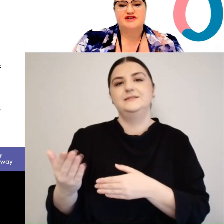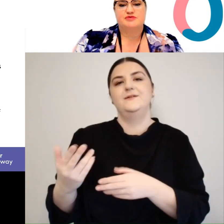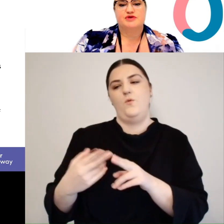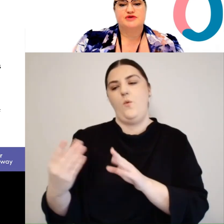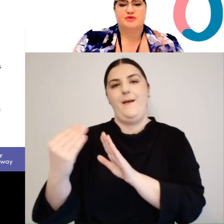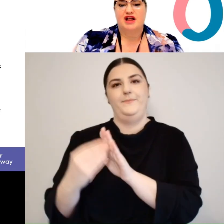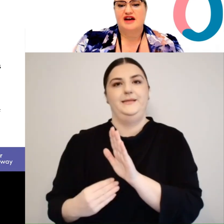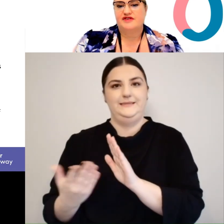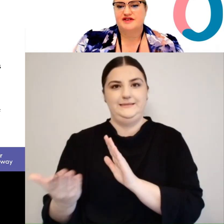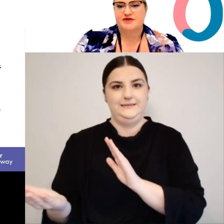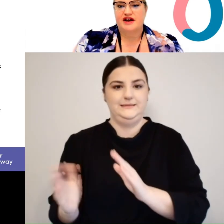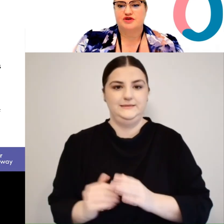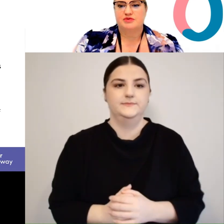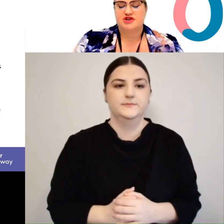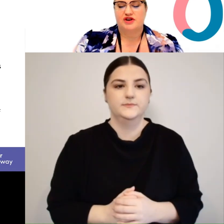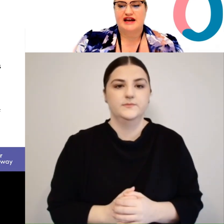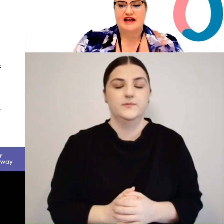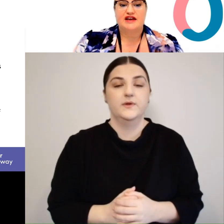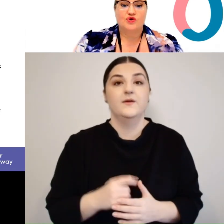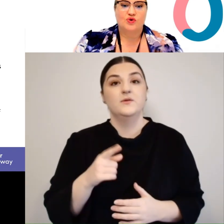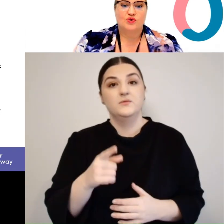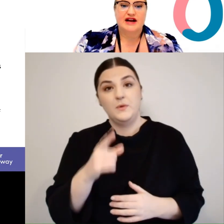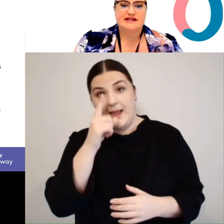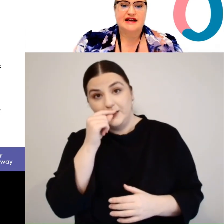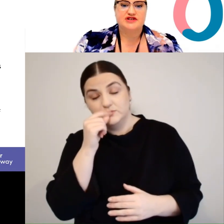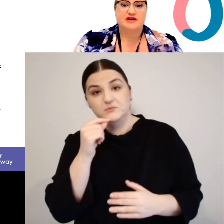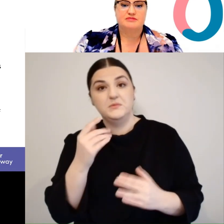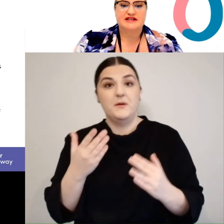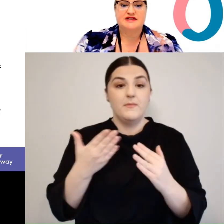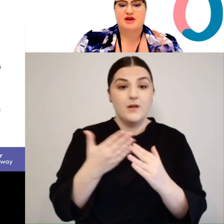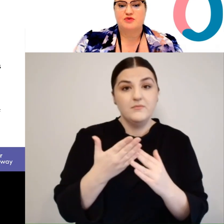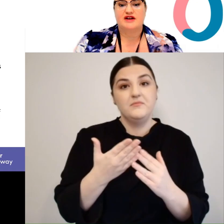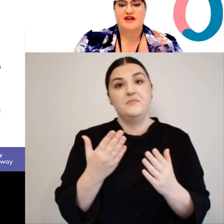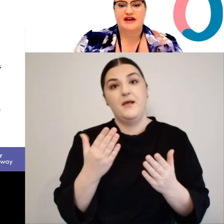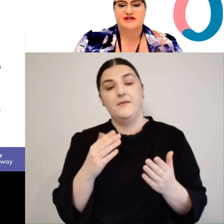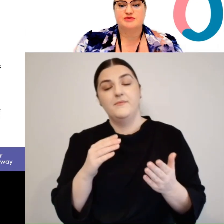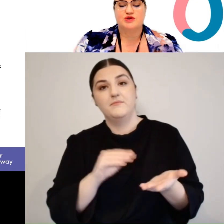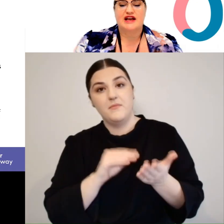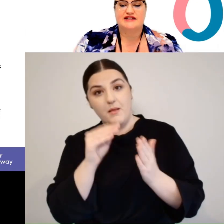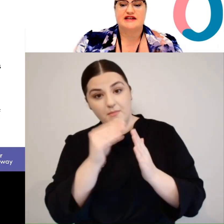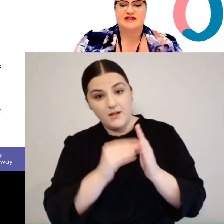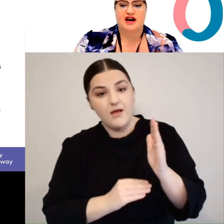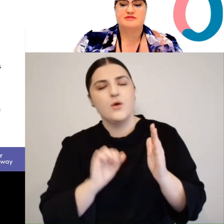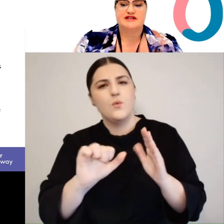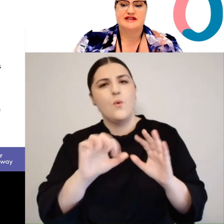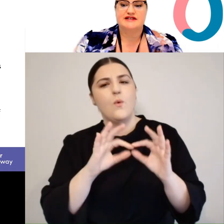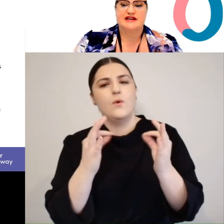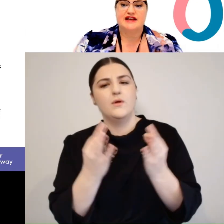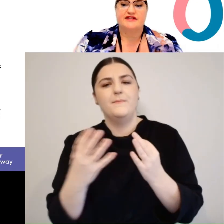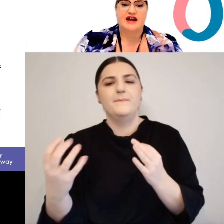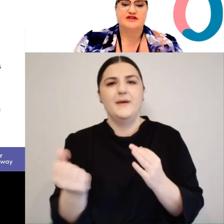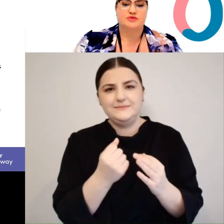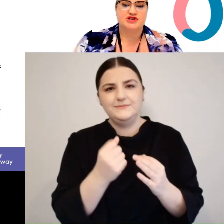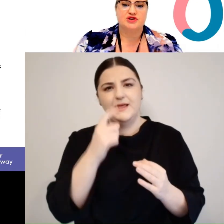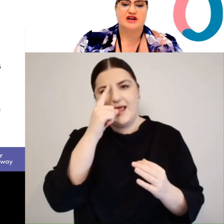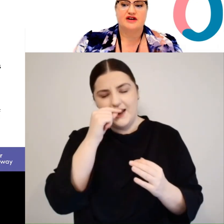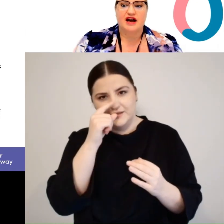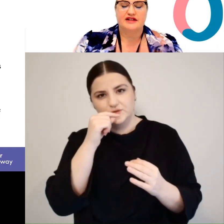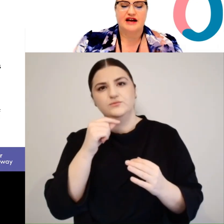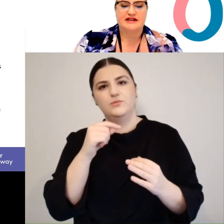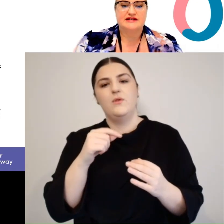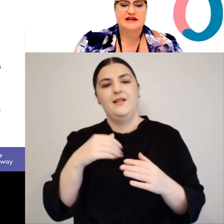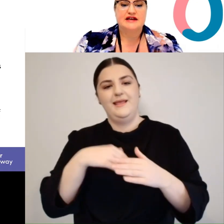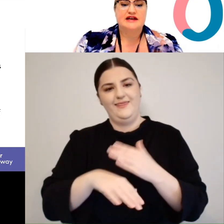To be eligible to apply for this Grant Opportunity, your organisation must be one of the eligible entity types listed in the Grant Opportunity Guidelines.